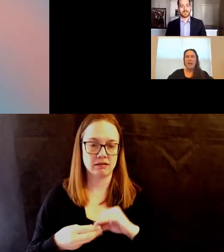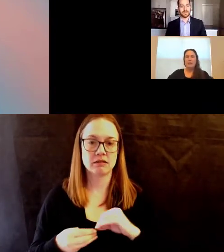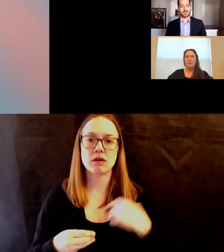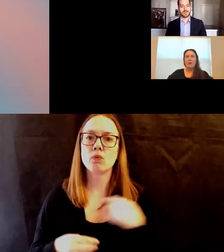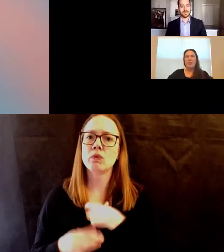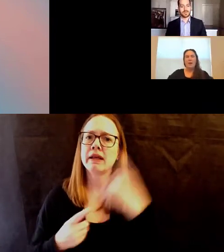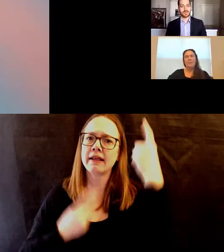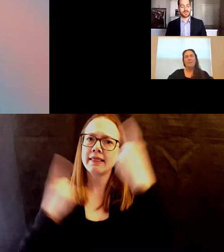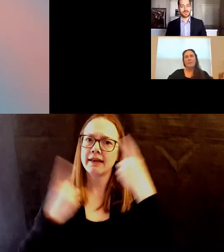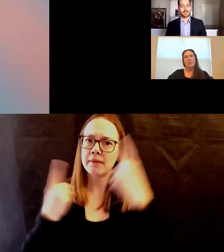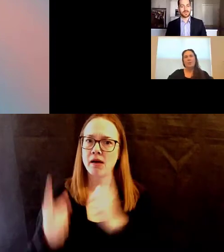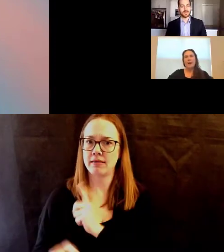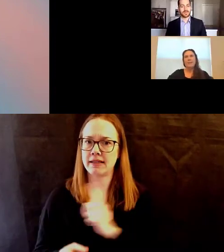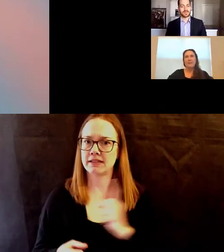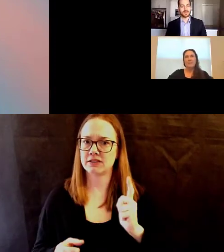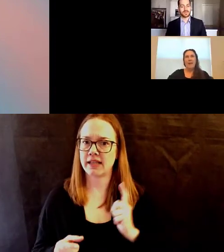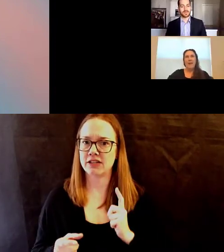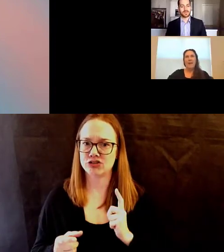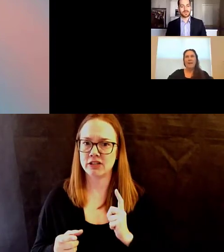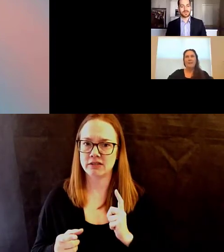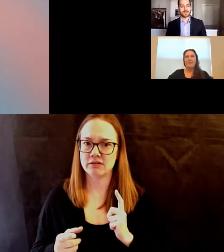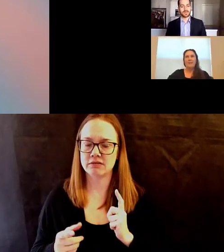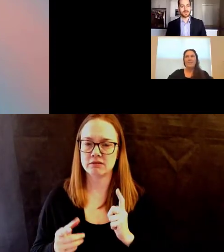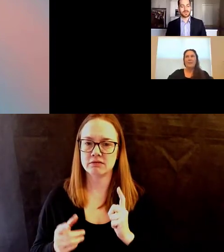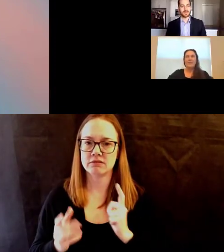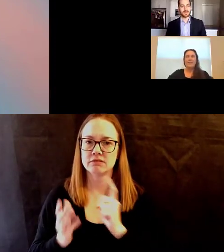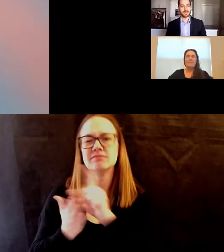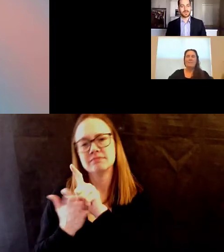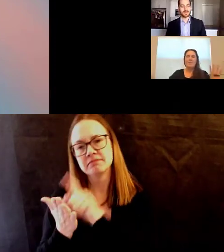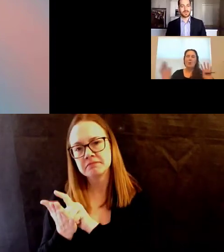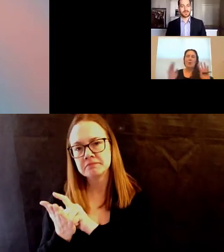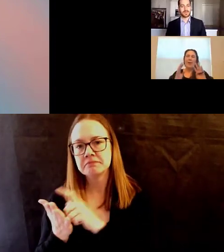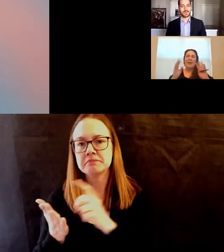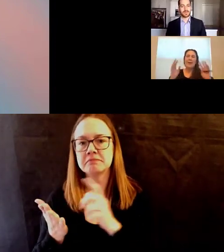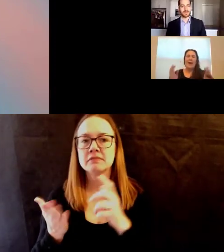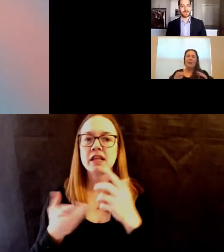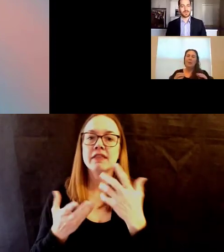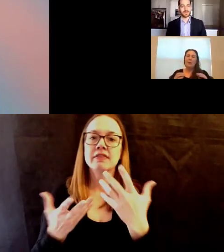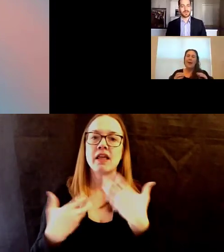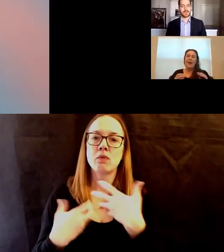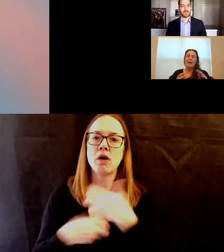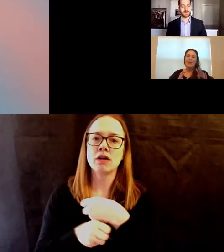they often try to make it seem more like an outline